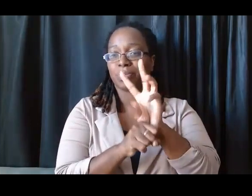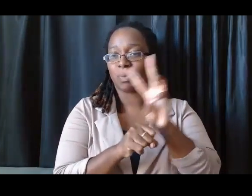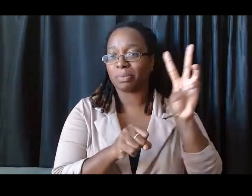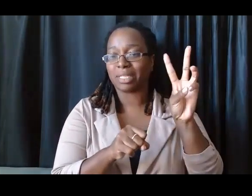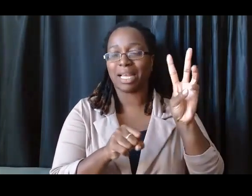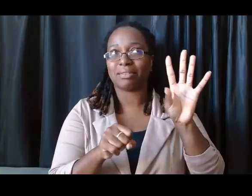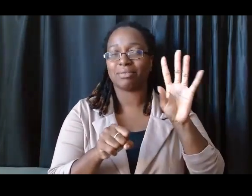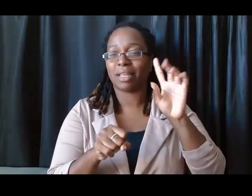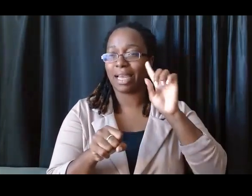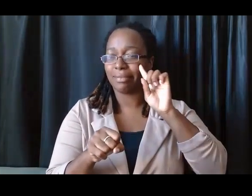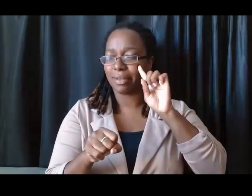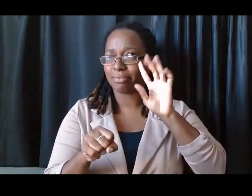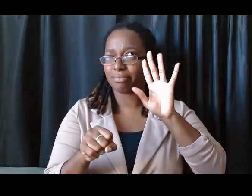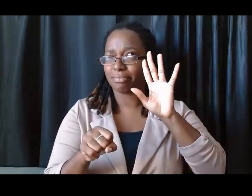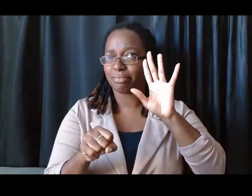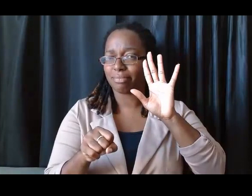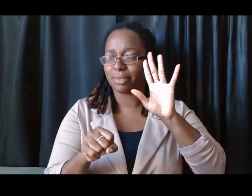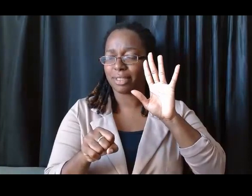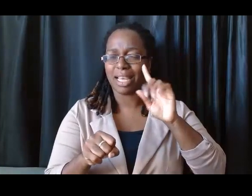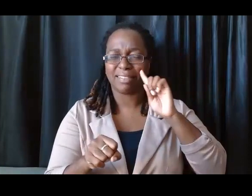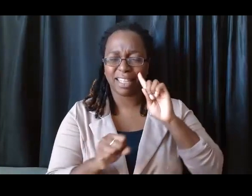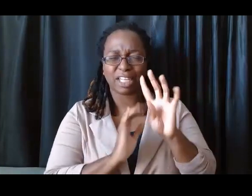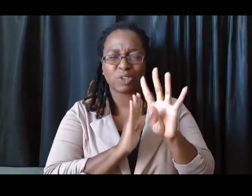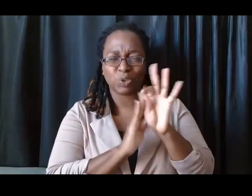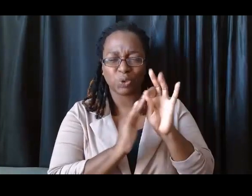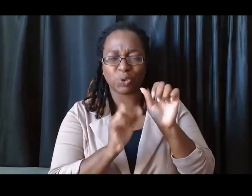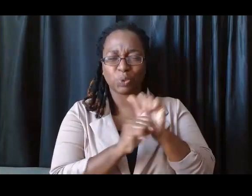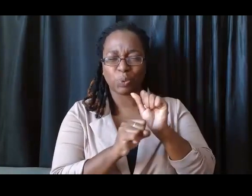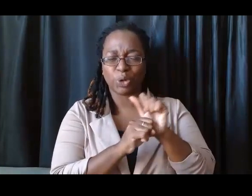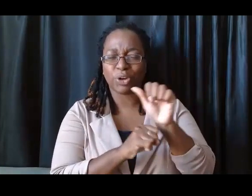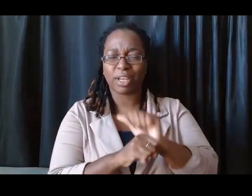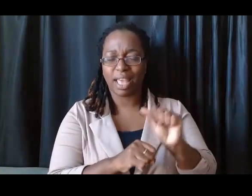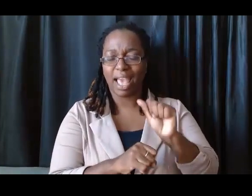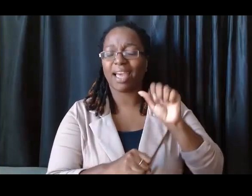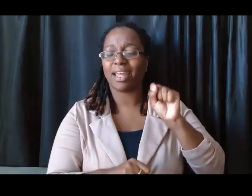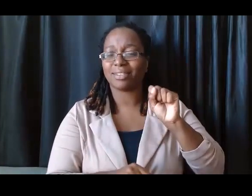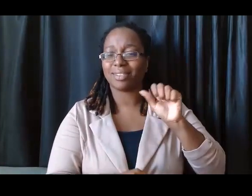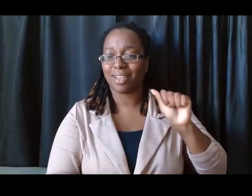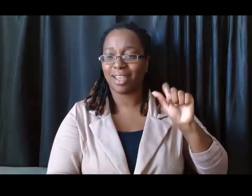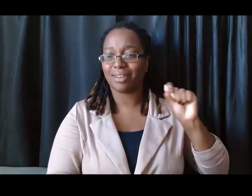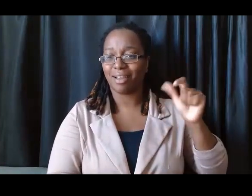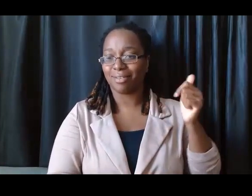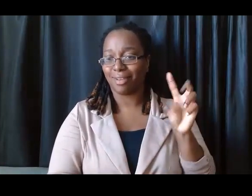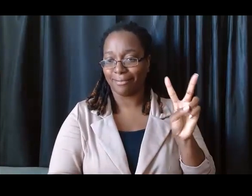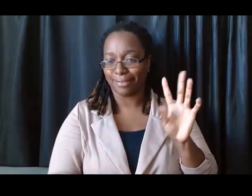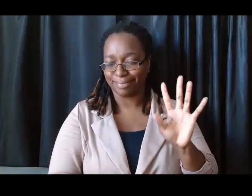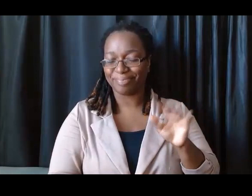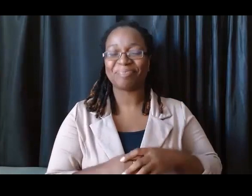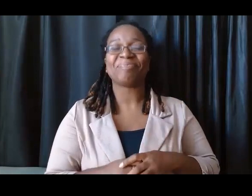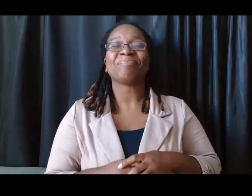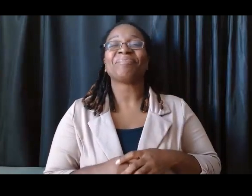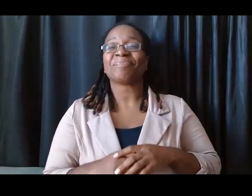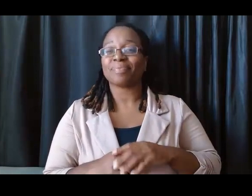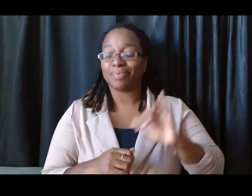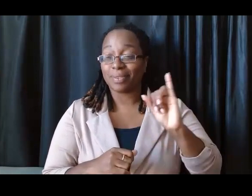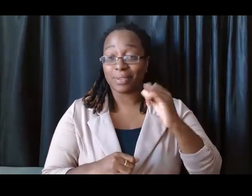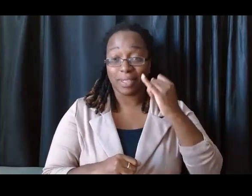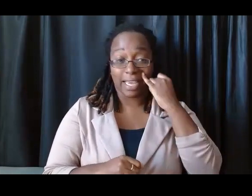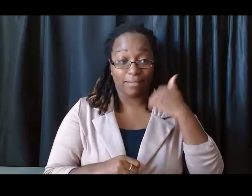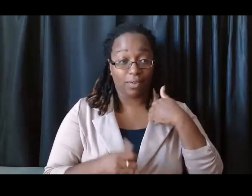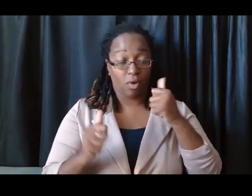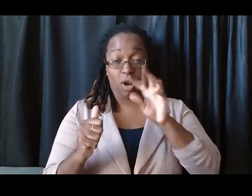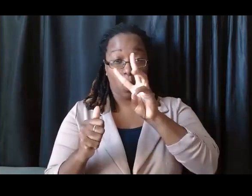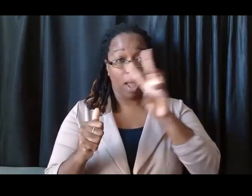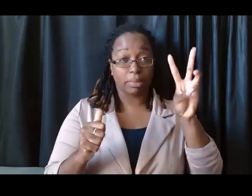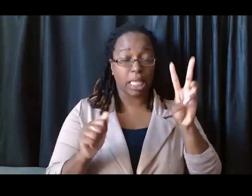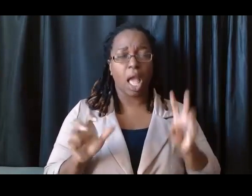choosework.SSI.GOV. You can also, if navigating a website doesn't work for you,